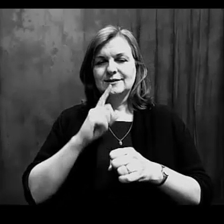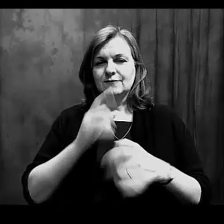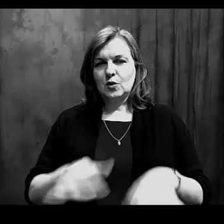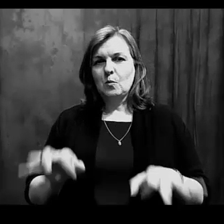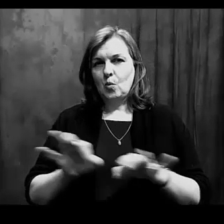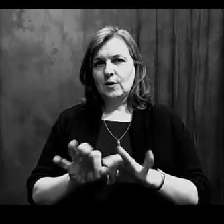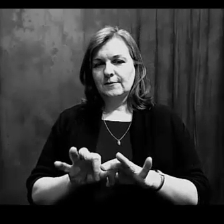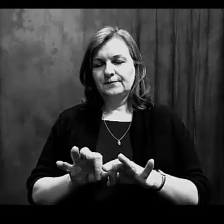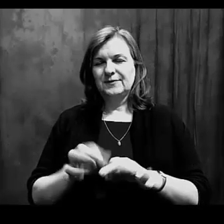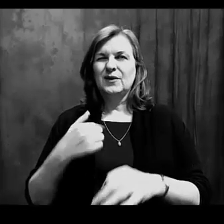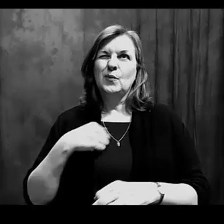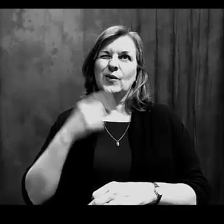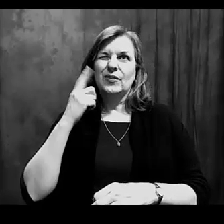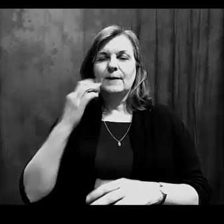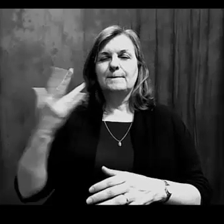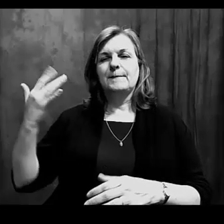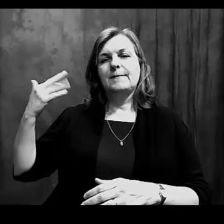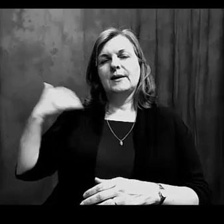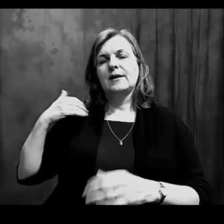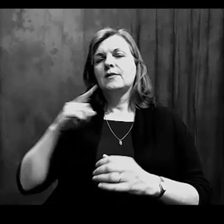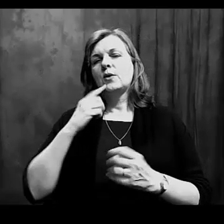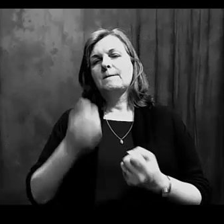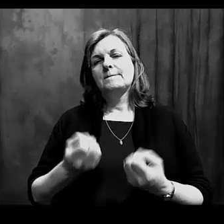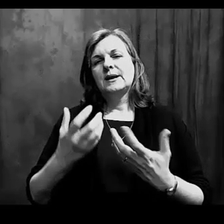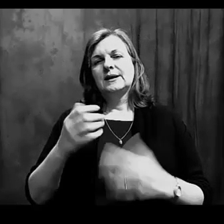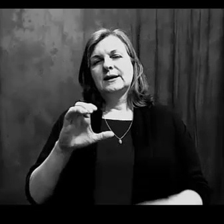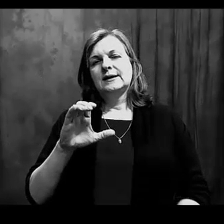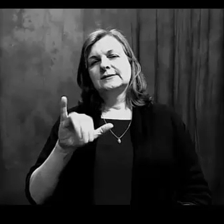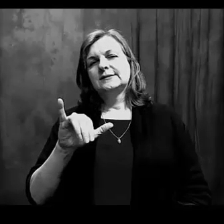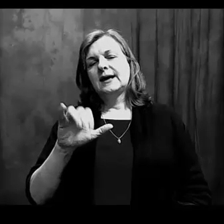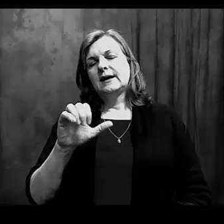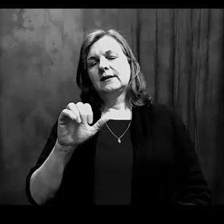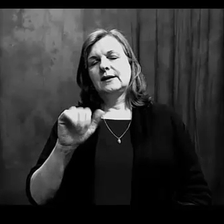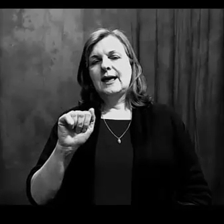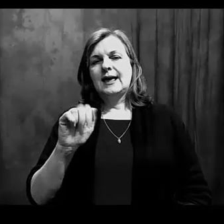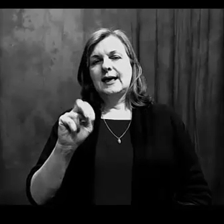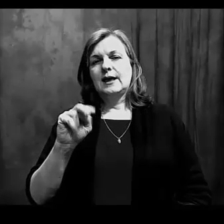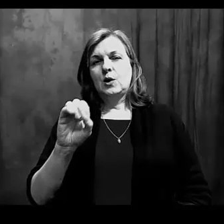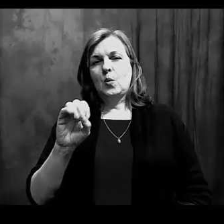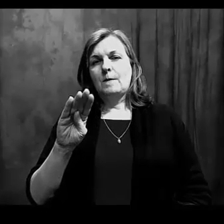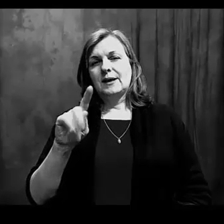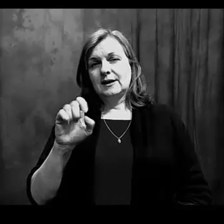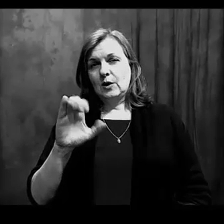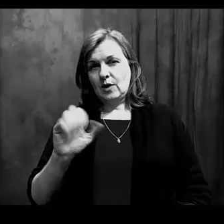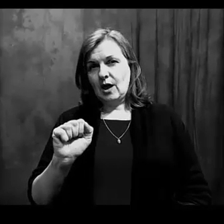so we think there are probably high numbers of cyanobacteria these of course would